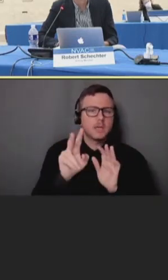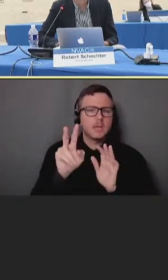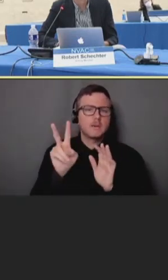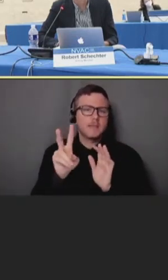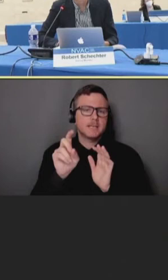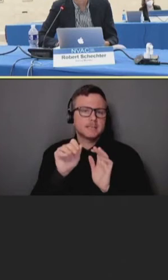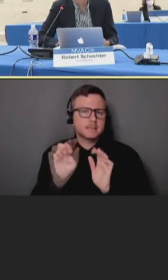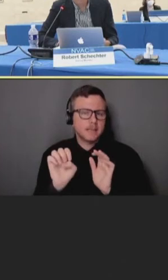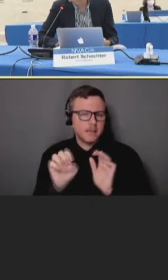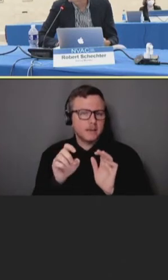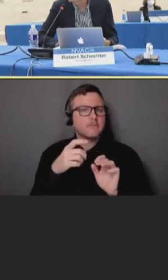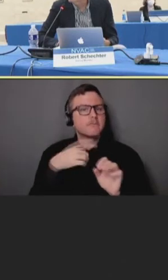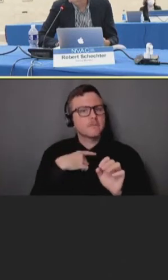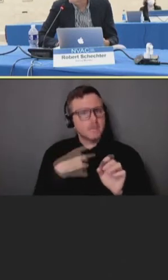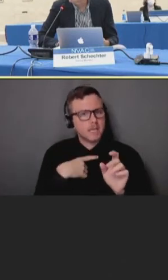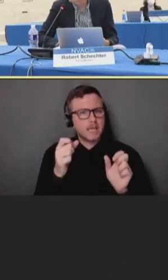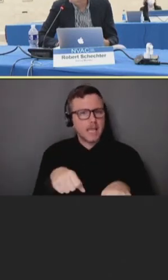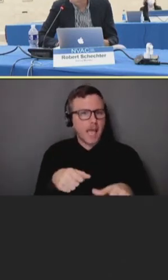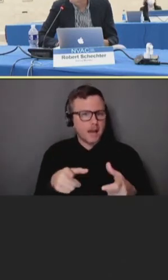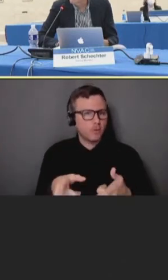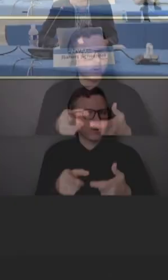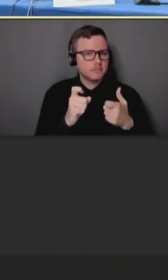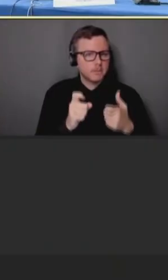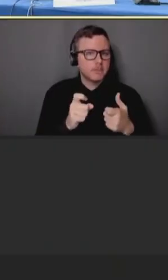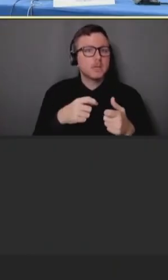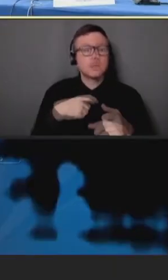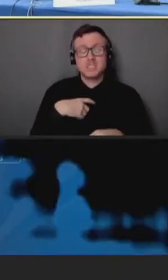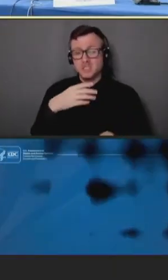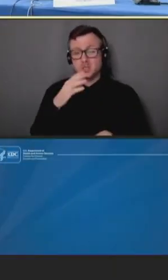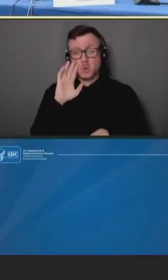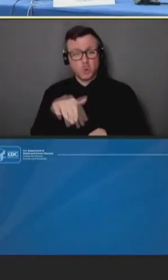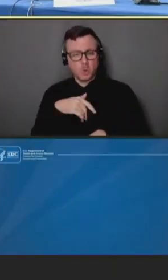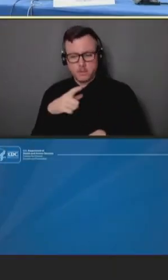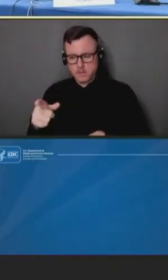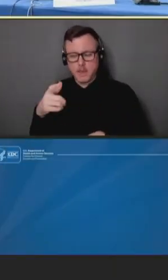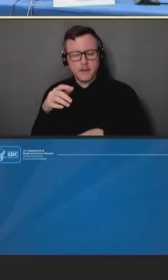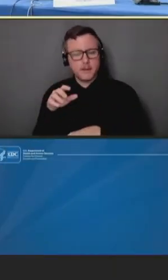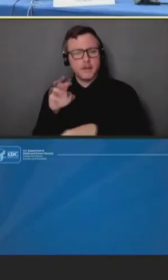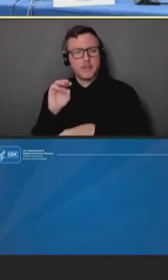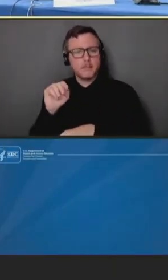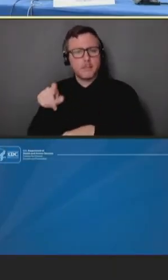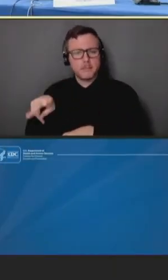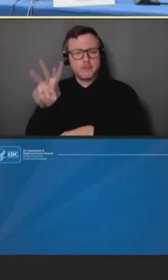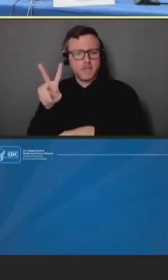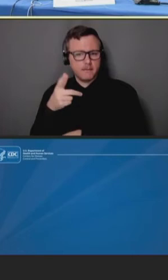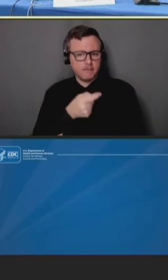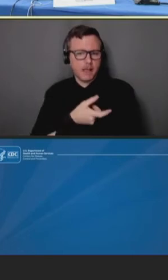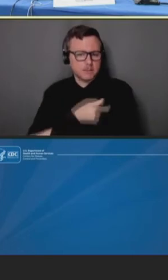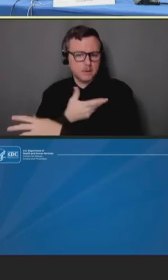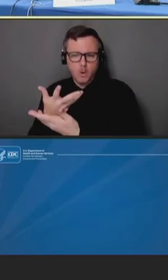seeing how rapidly monkeypox vaccine has been given in that administration rates